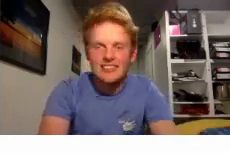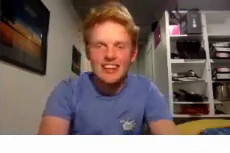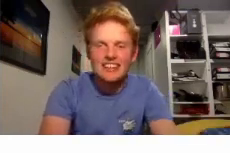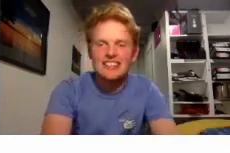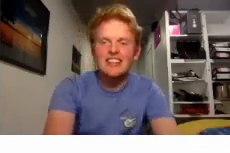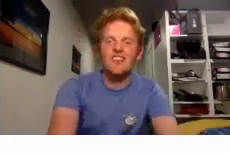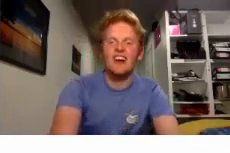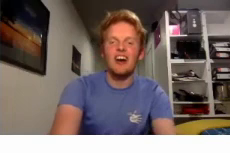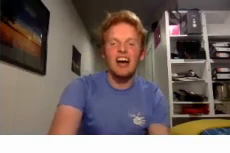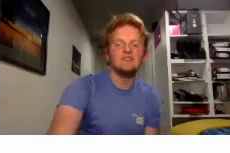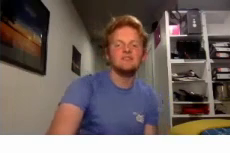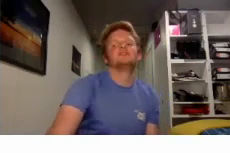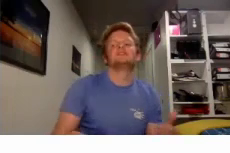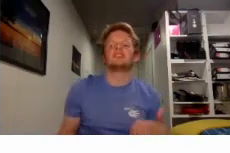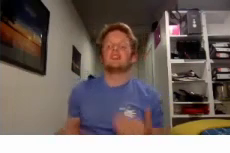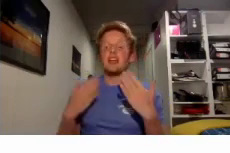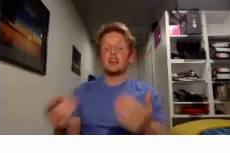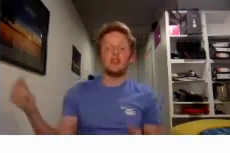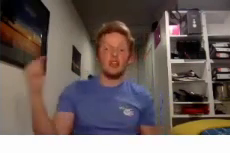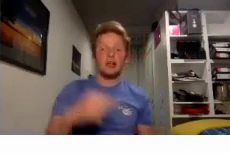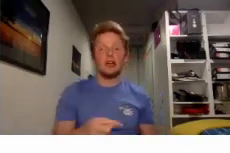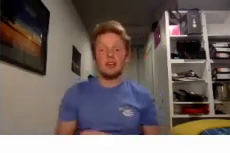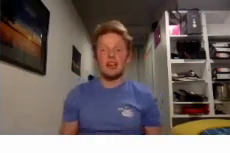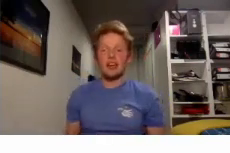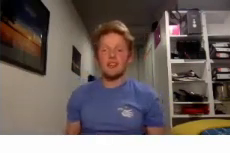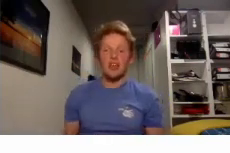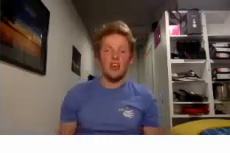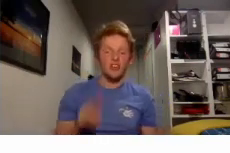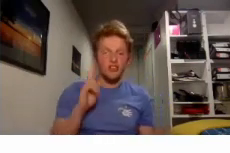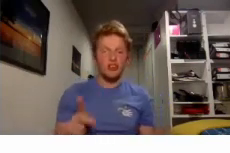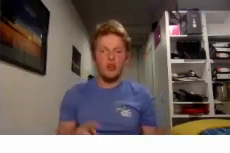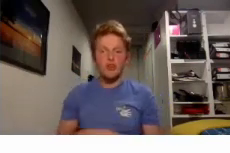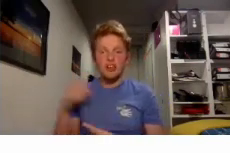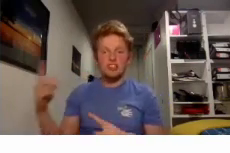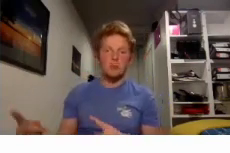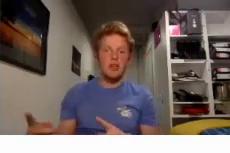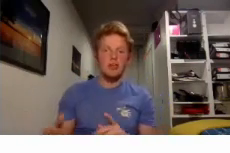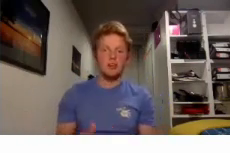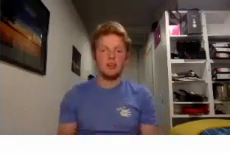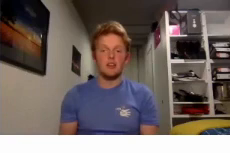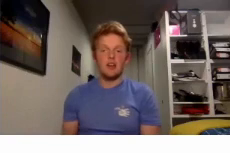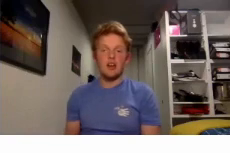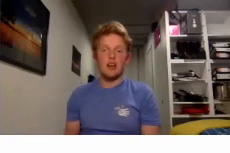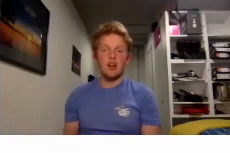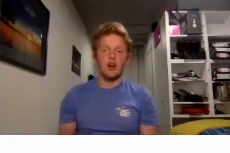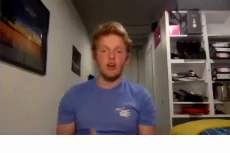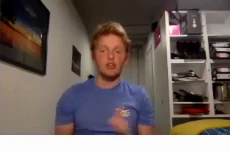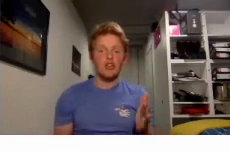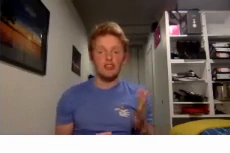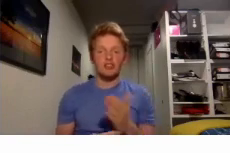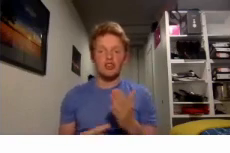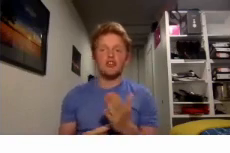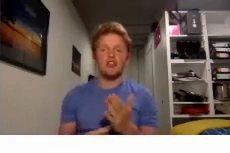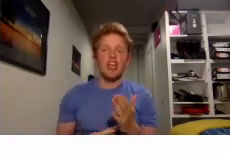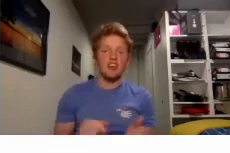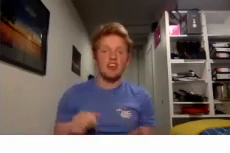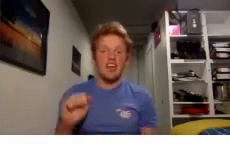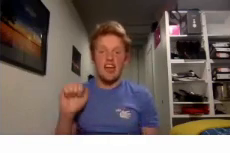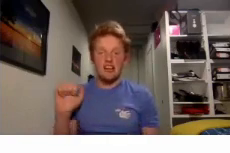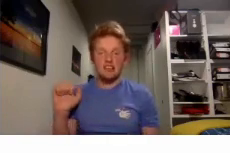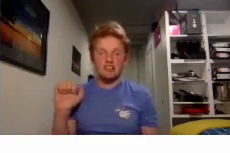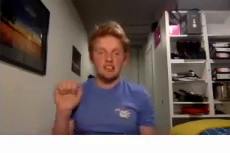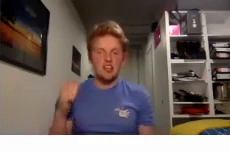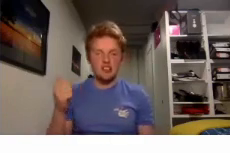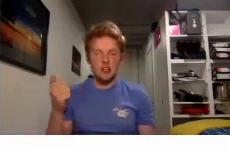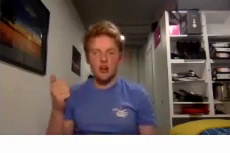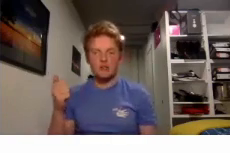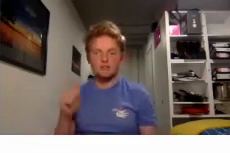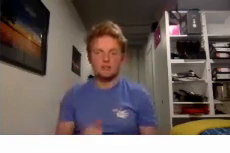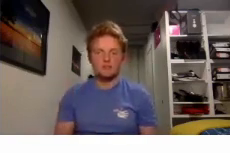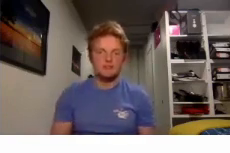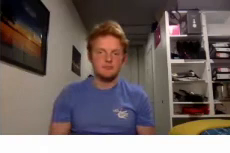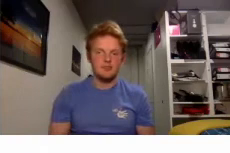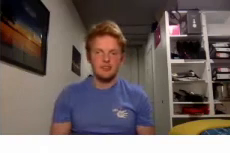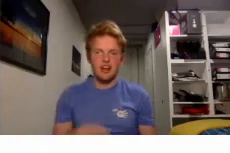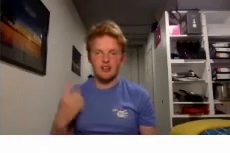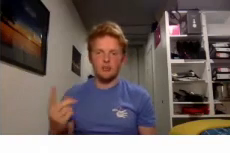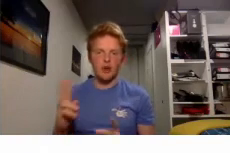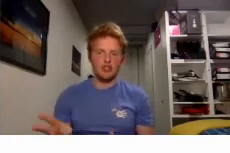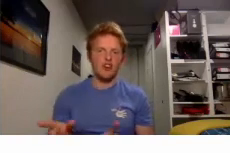great well thank you for coming and see you next week on a Tuesday at six o'clock for watching all